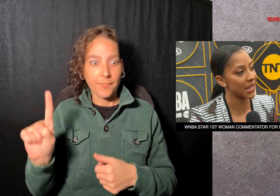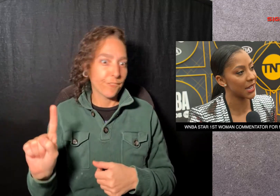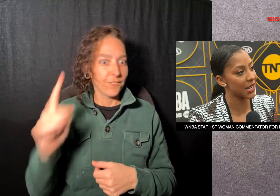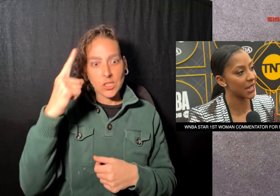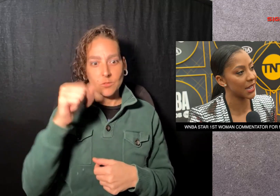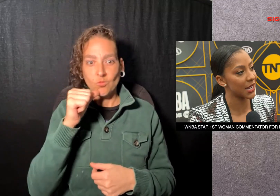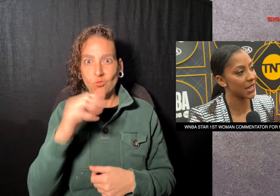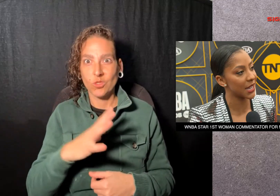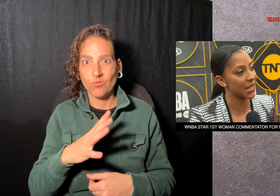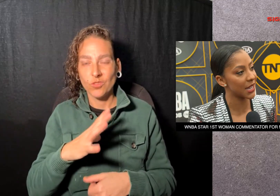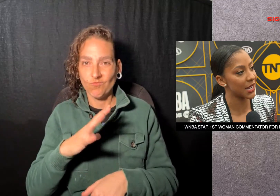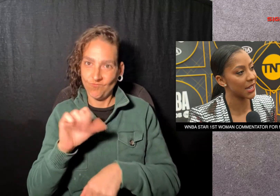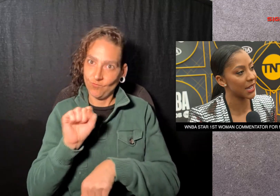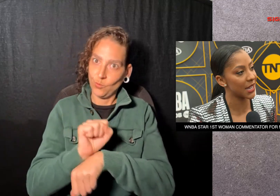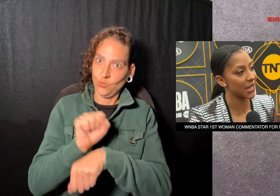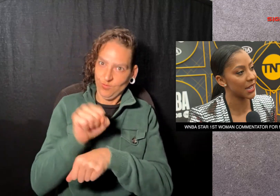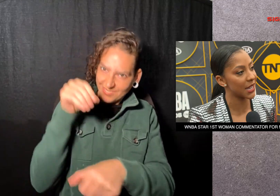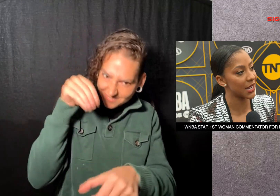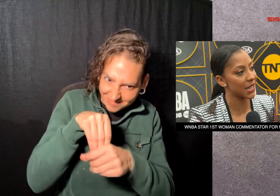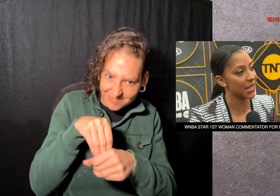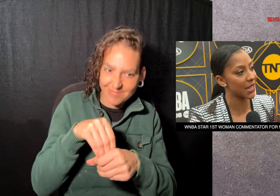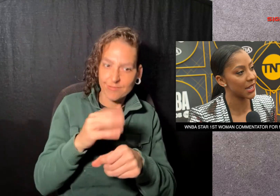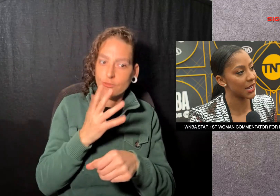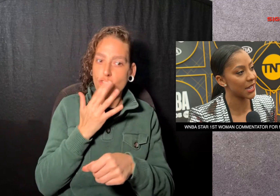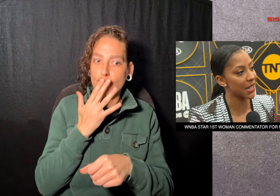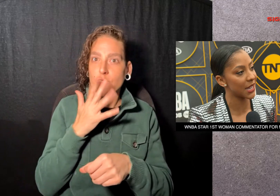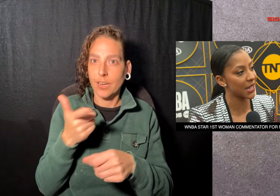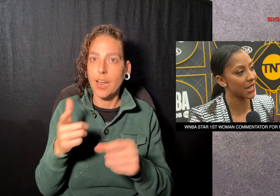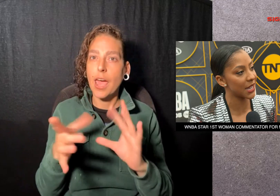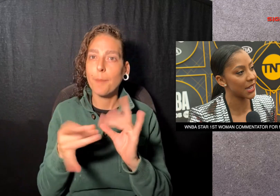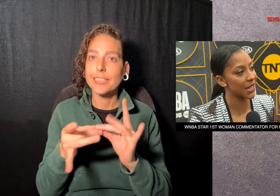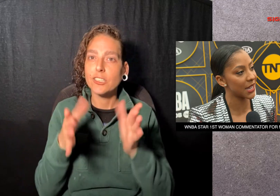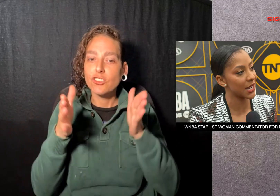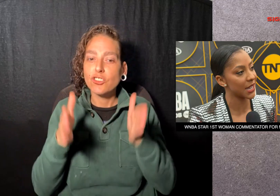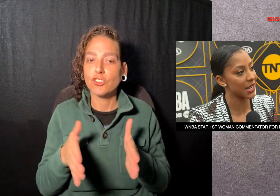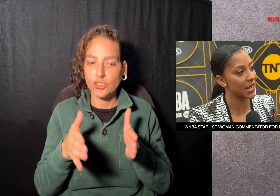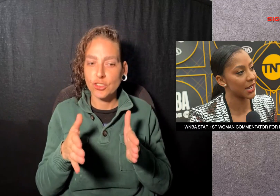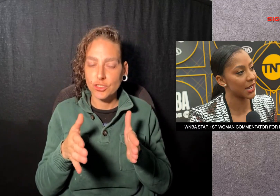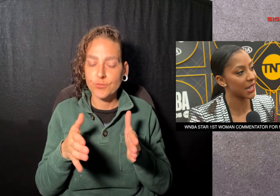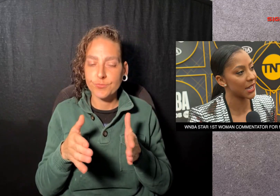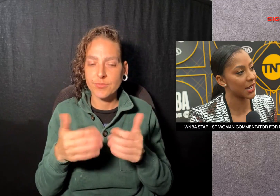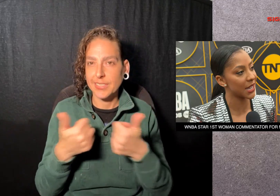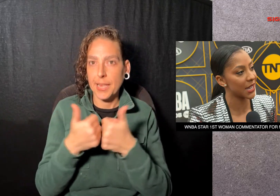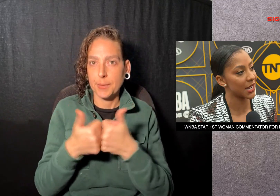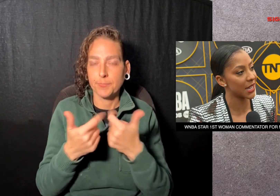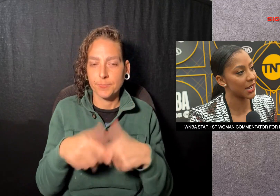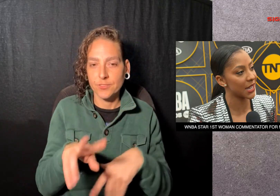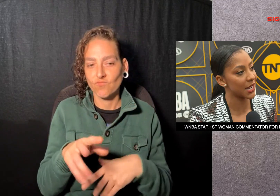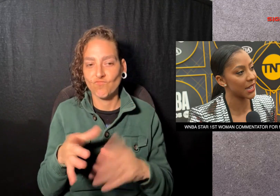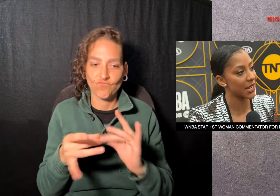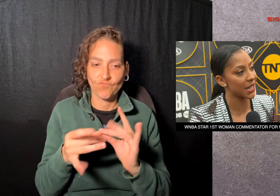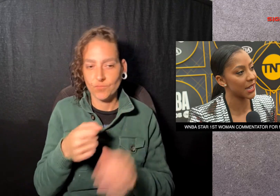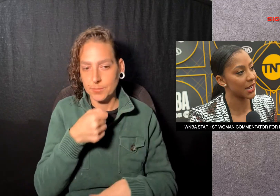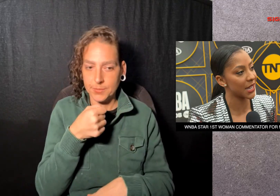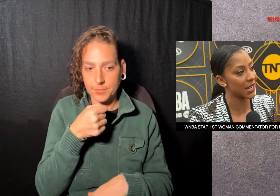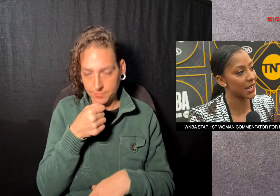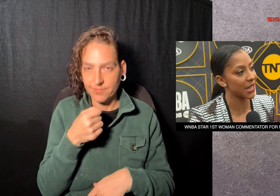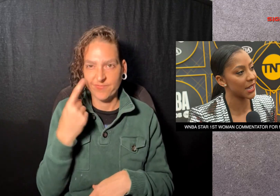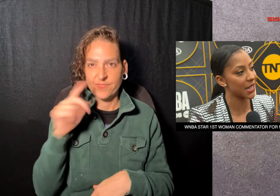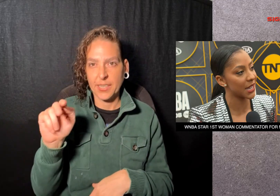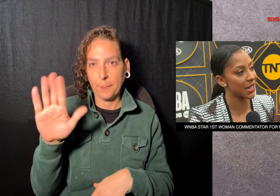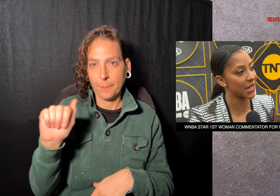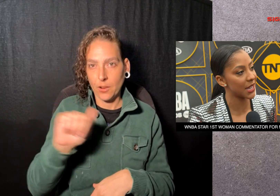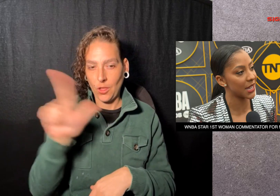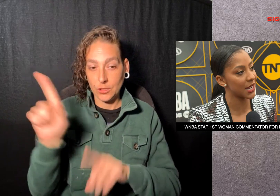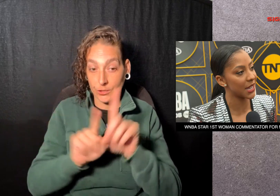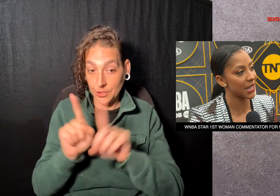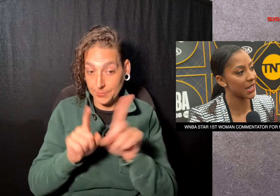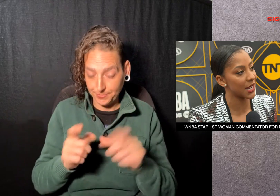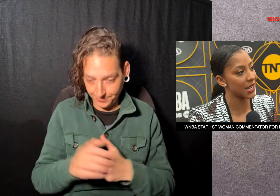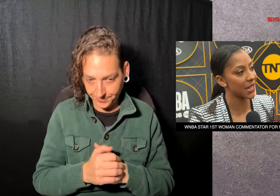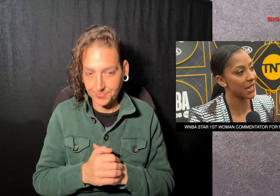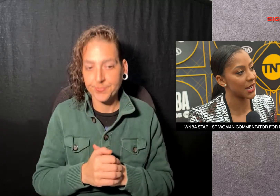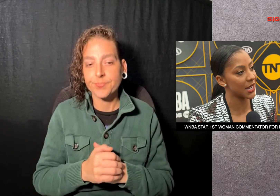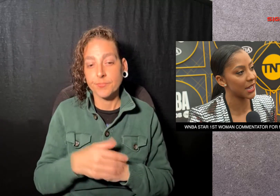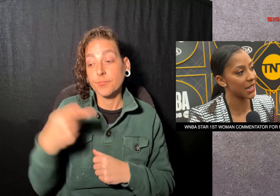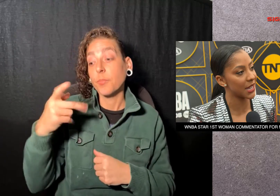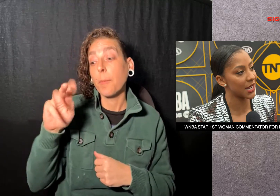be the first woman to work as an in game color commentator for an NBA All-Star game Parker